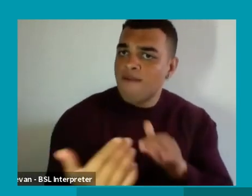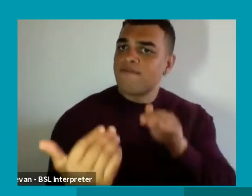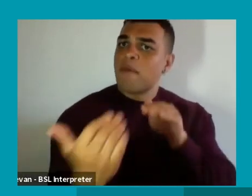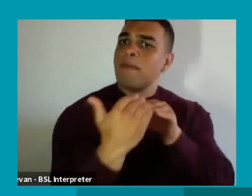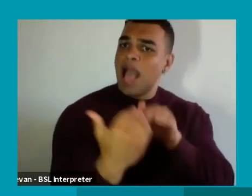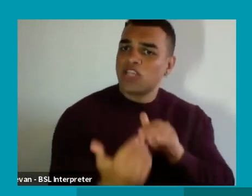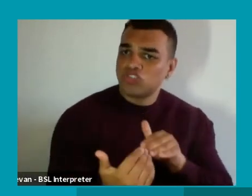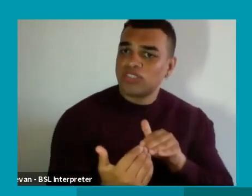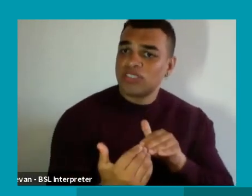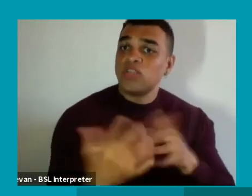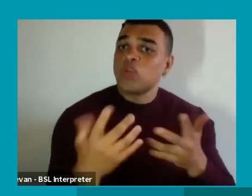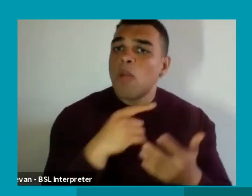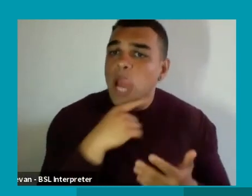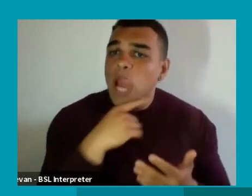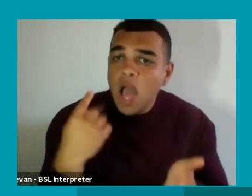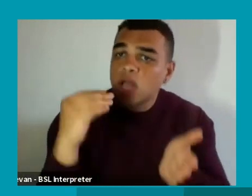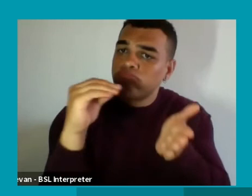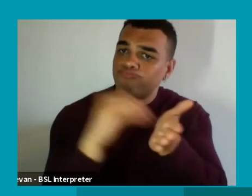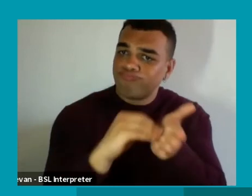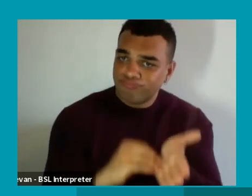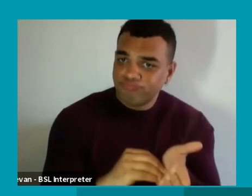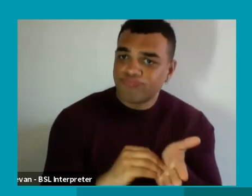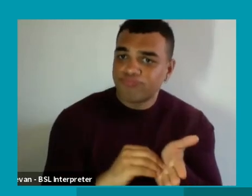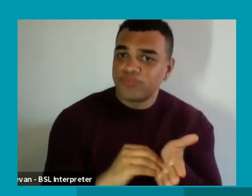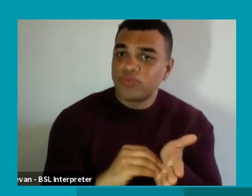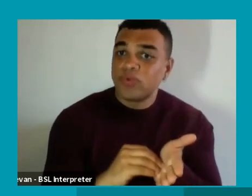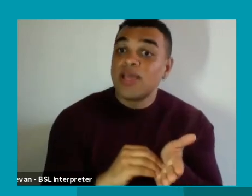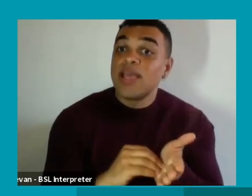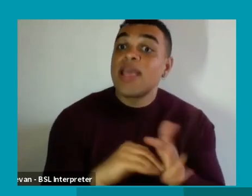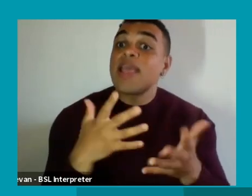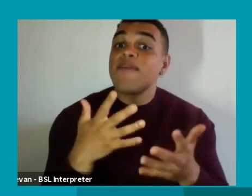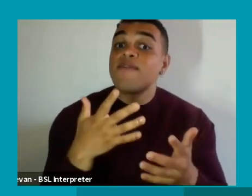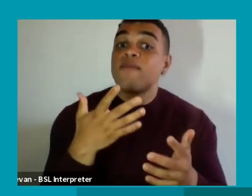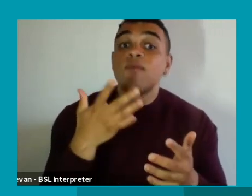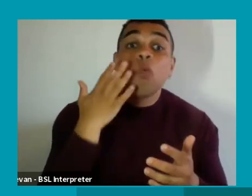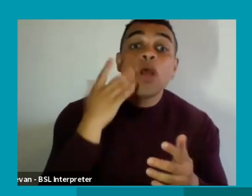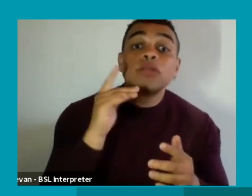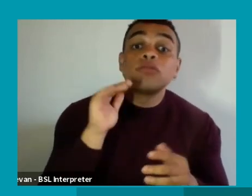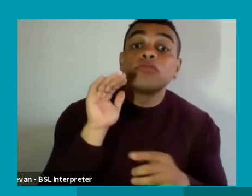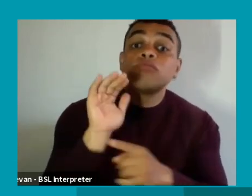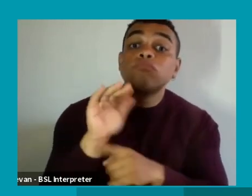Don't say anything on your CV you don't want to talk about it interview. Because the risk is that you'll be